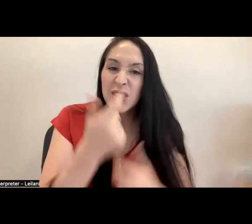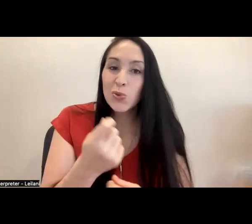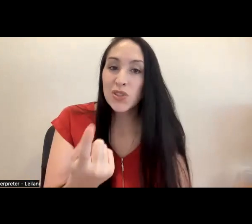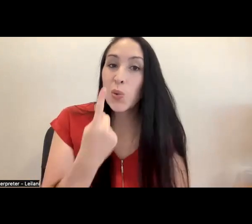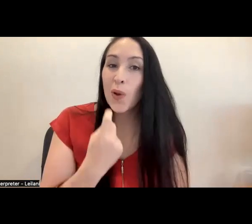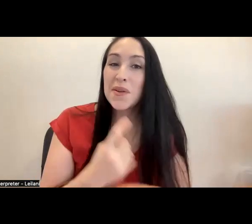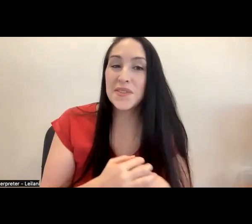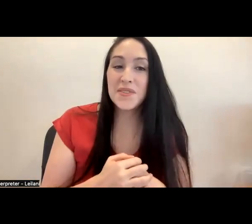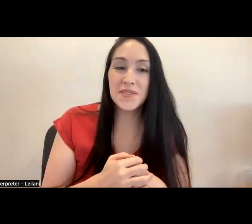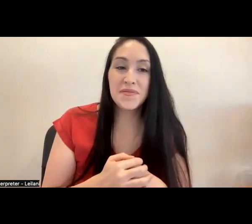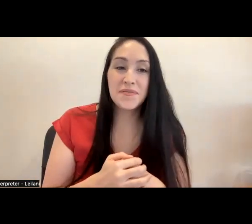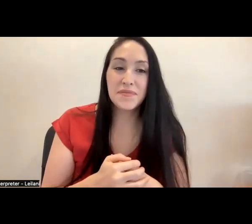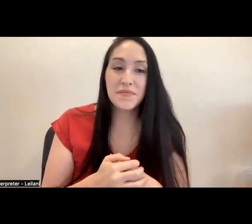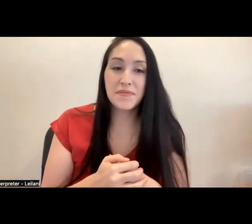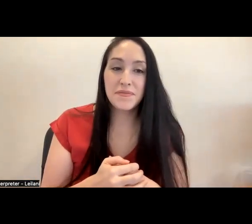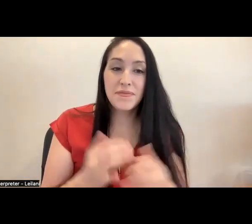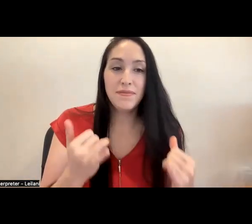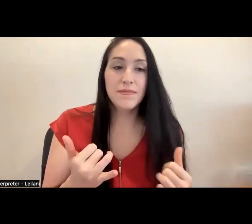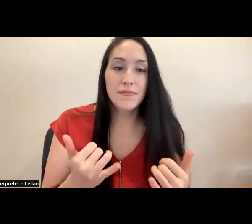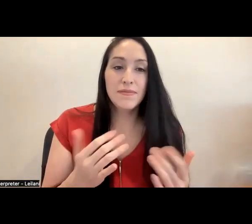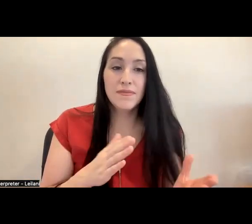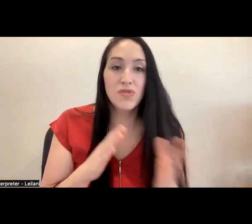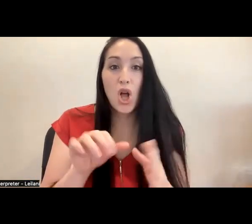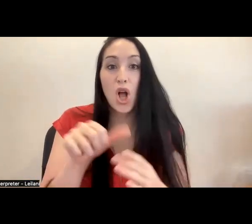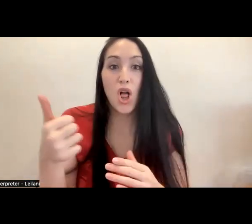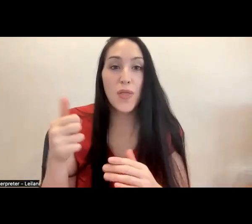11:27:22 Right, so let's look at some of these other questions.